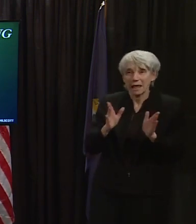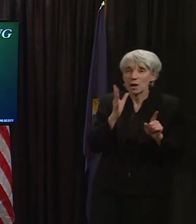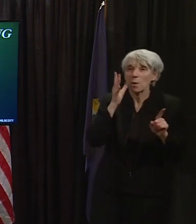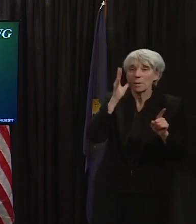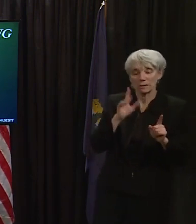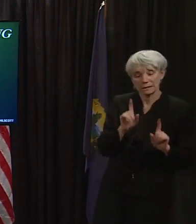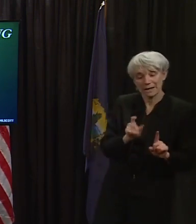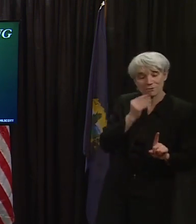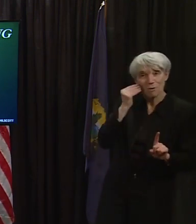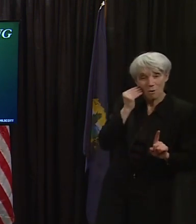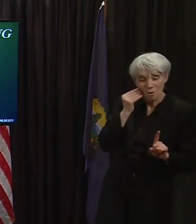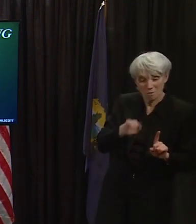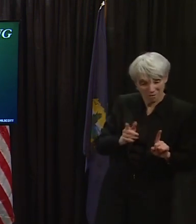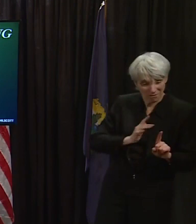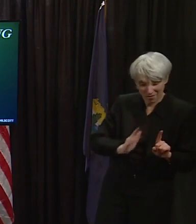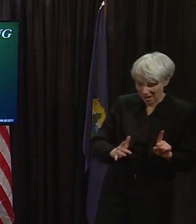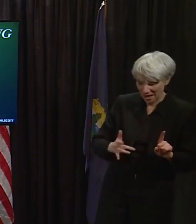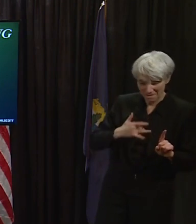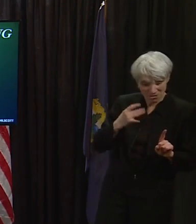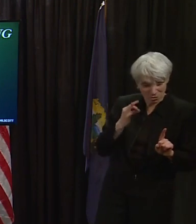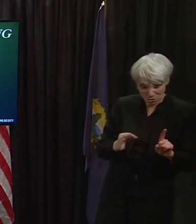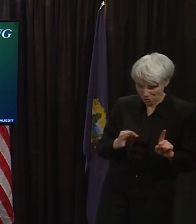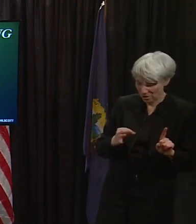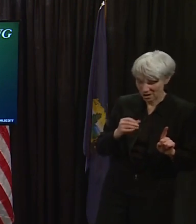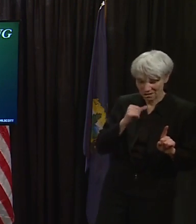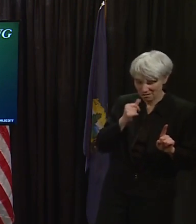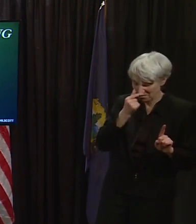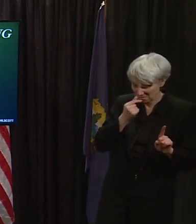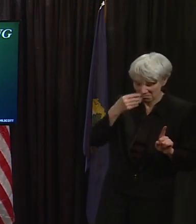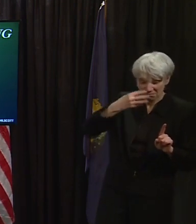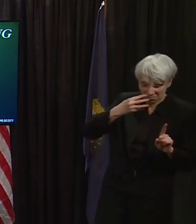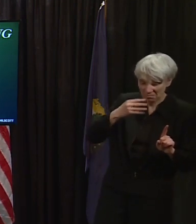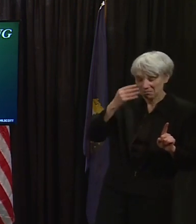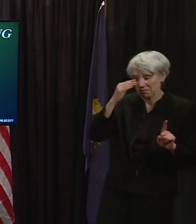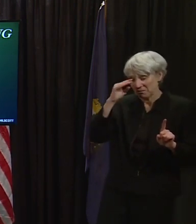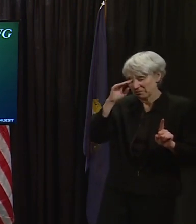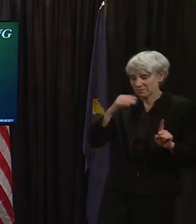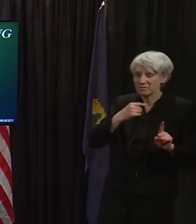asymptomatic and negative. We recommend additional access to at home rapid